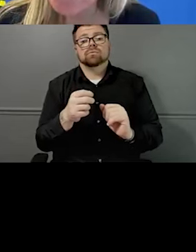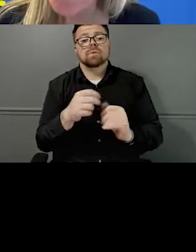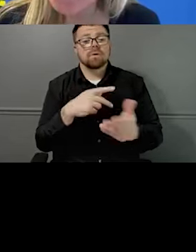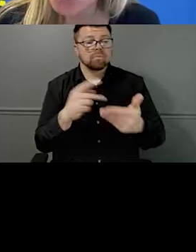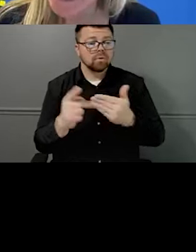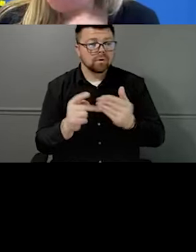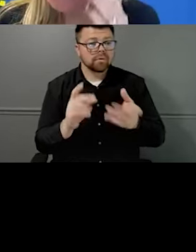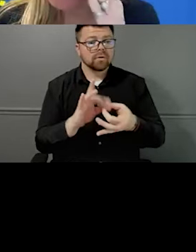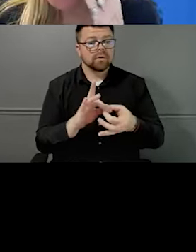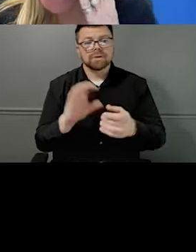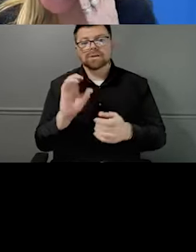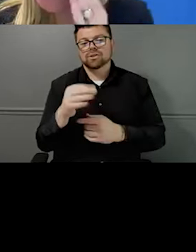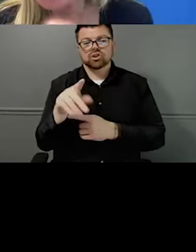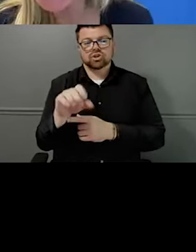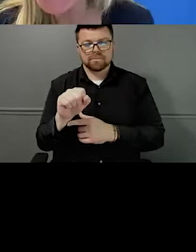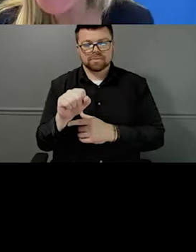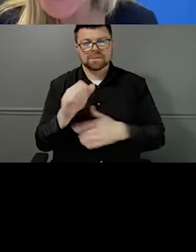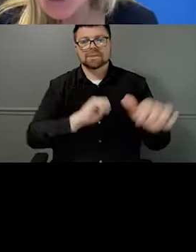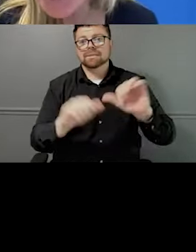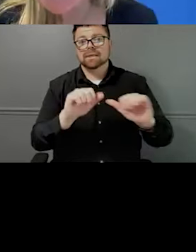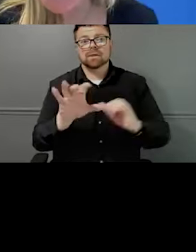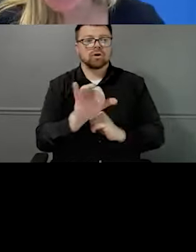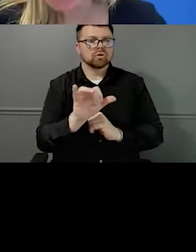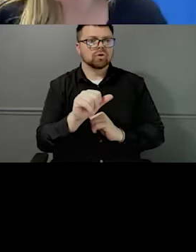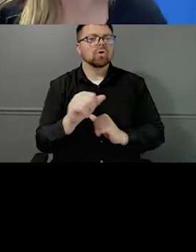as well as in the definition section for